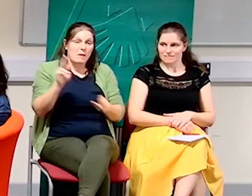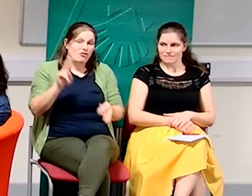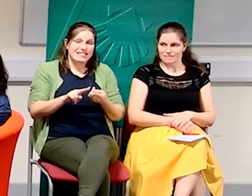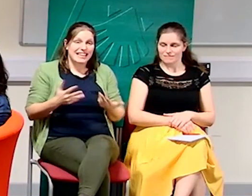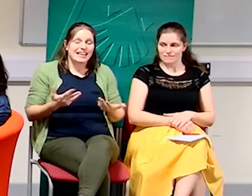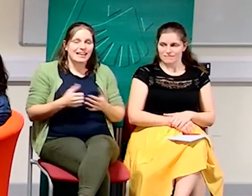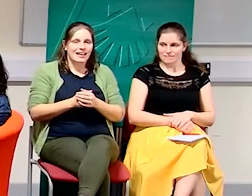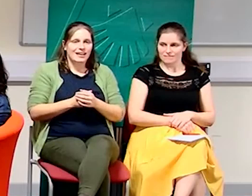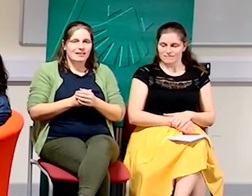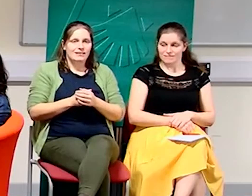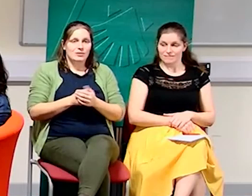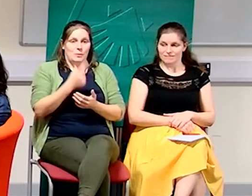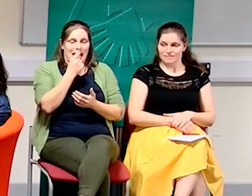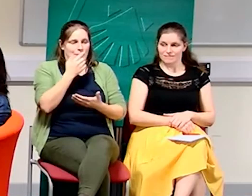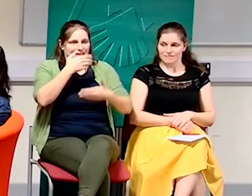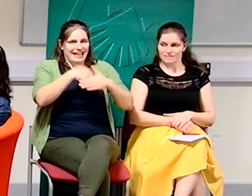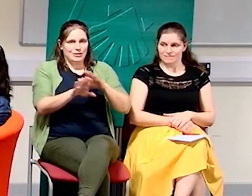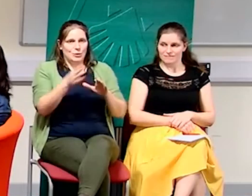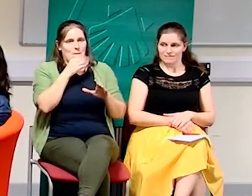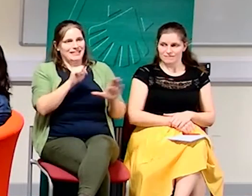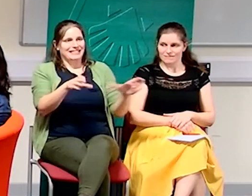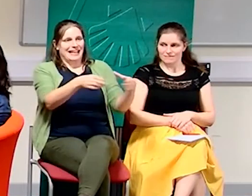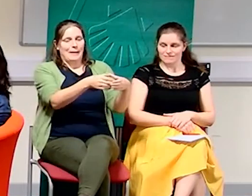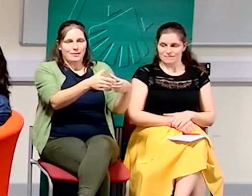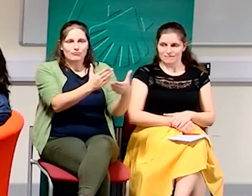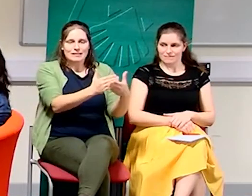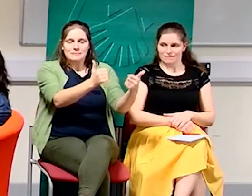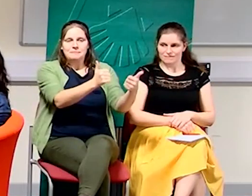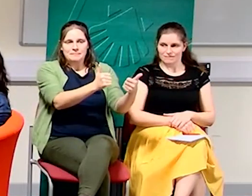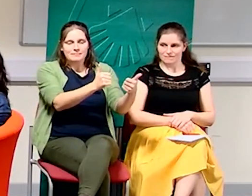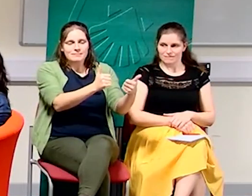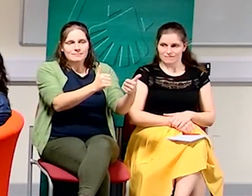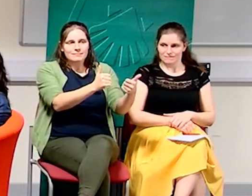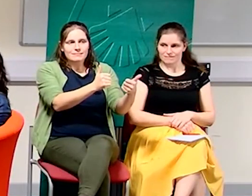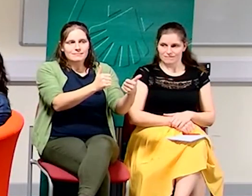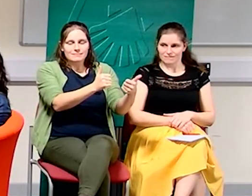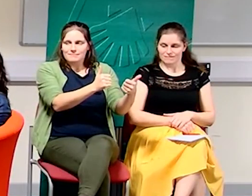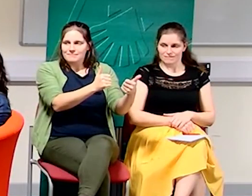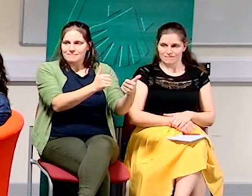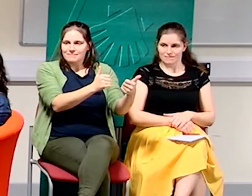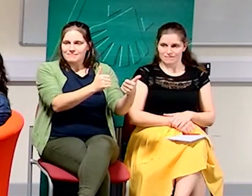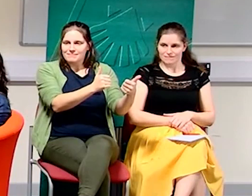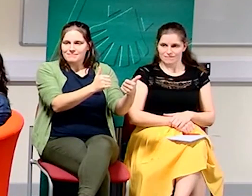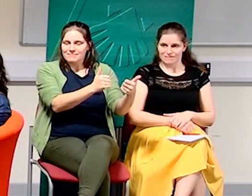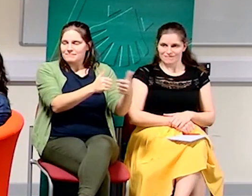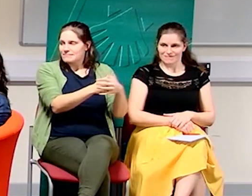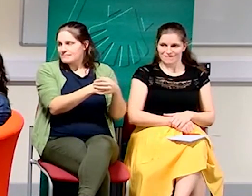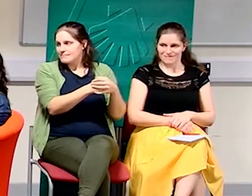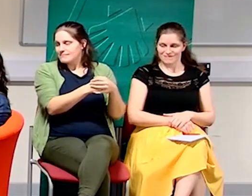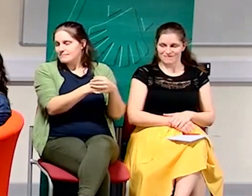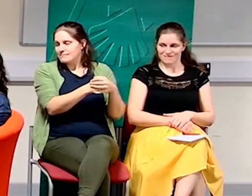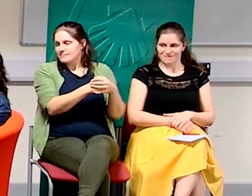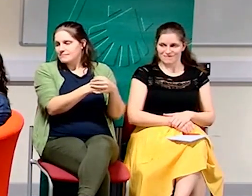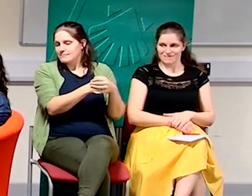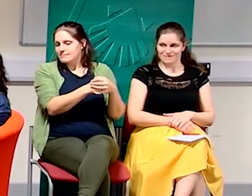break out into men's team is is was quite a had a big head from that and then I was went on on to be